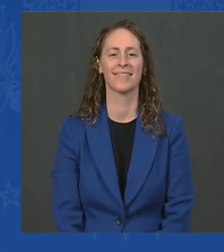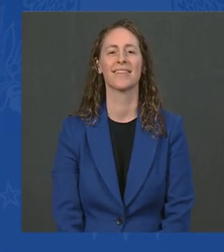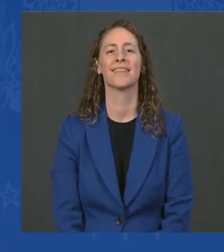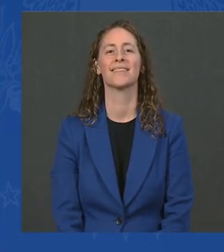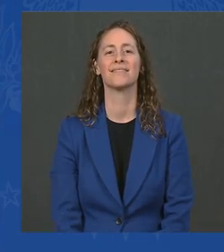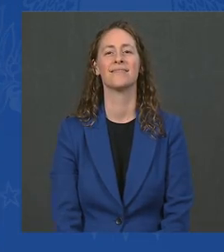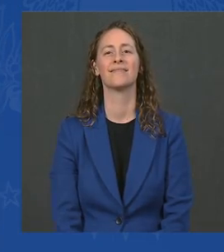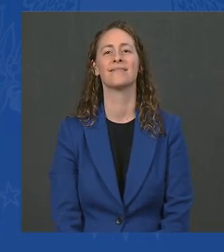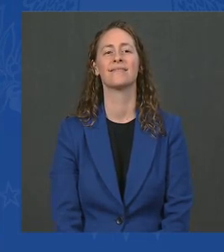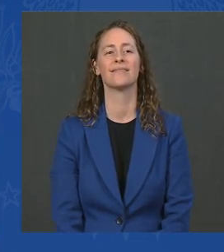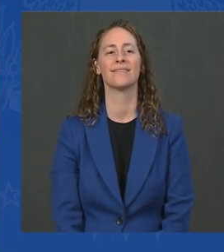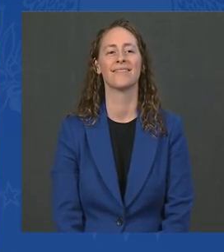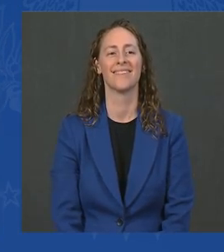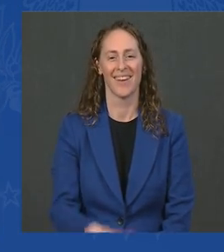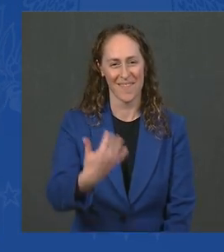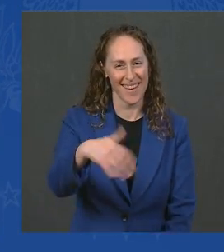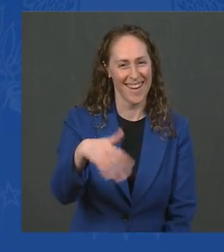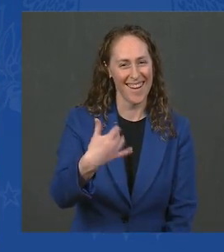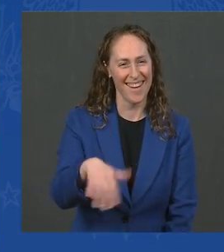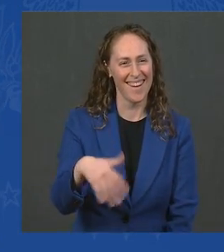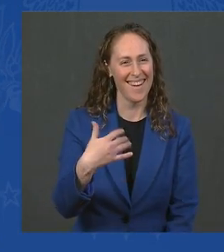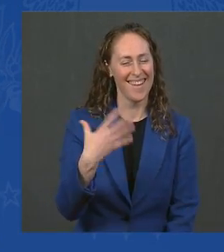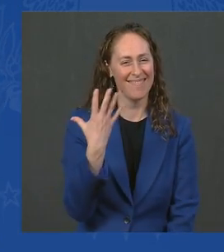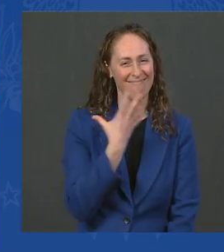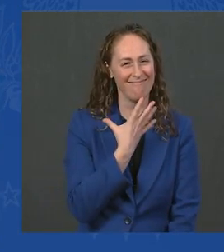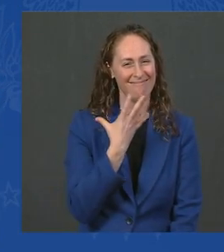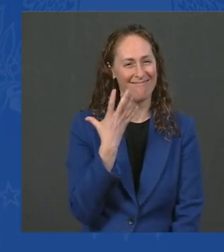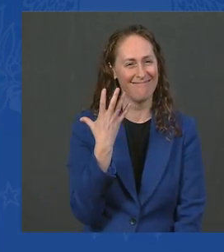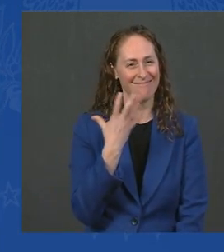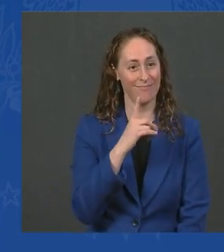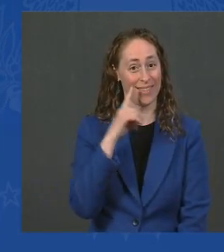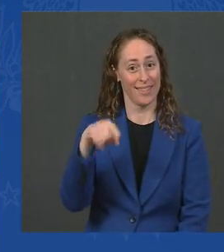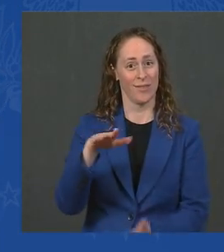The First Lady: Wow, this is like some school. How cool is this, right Miguel?